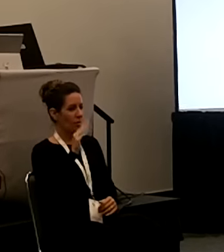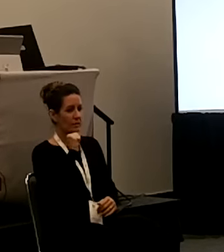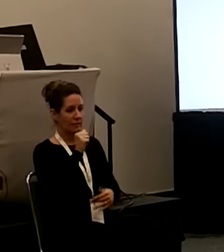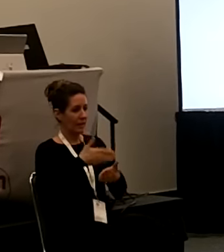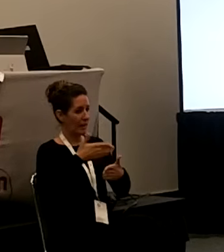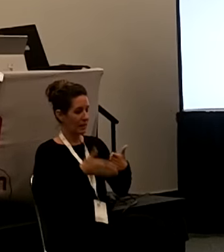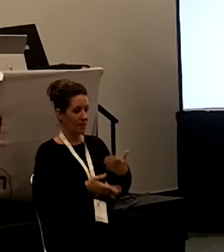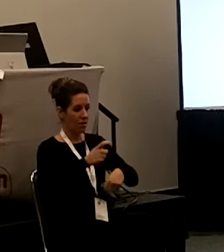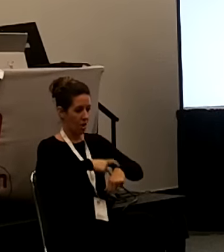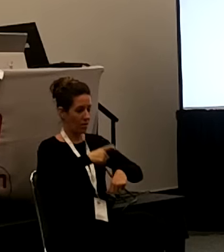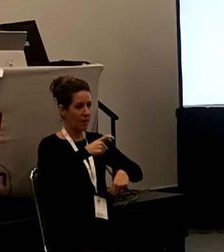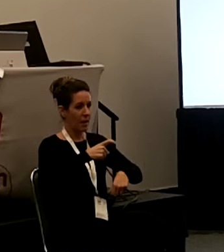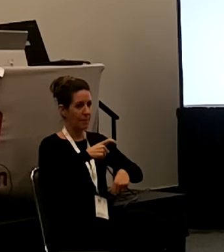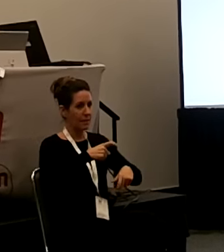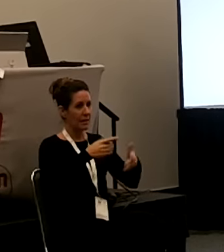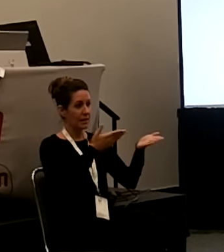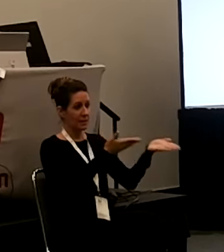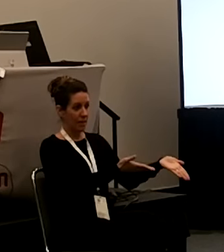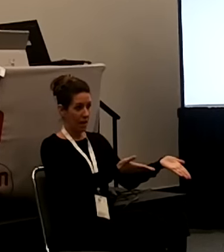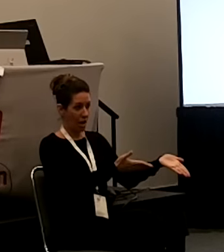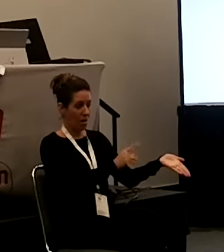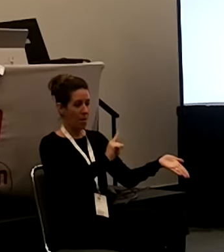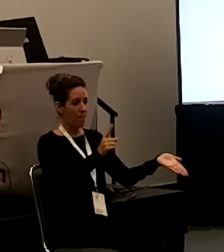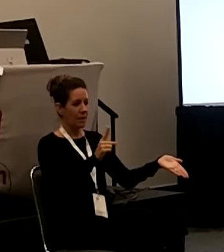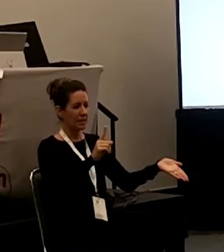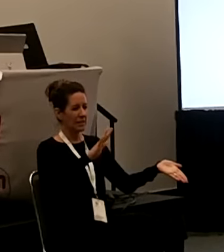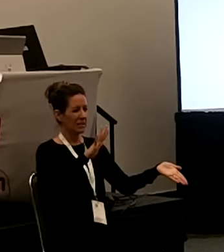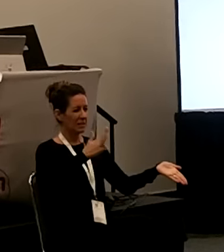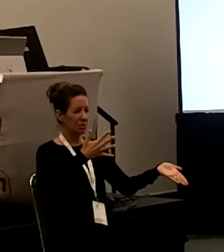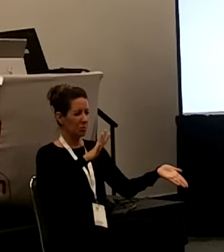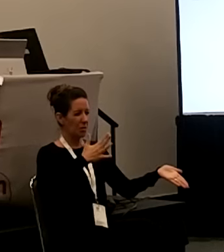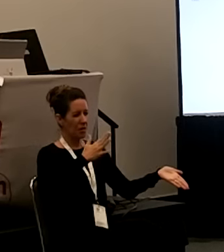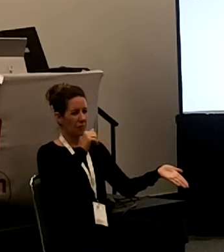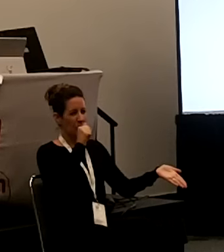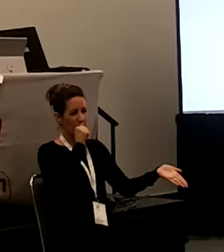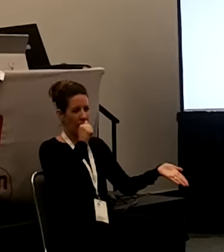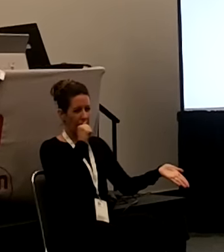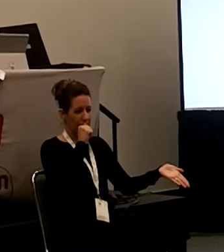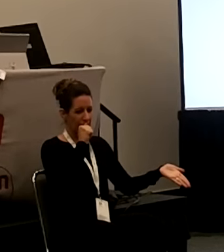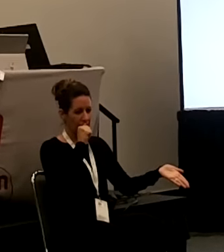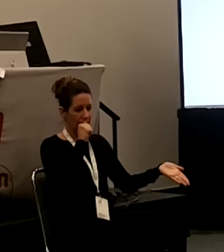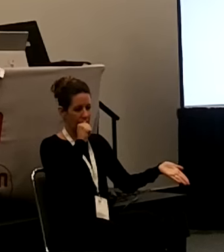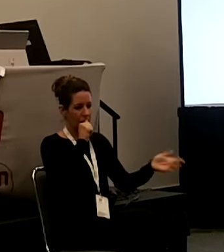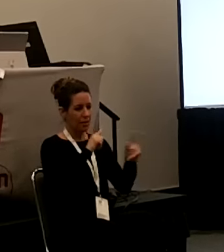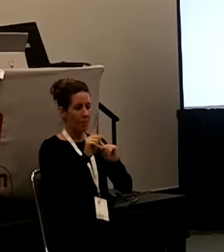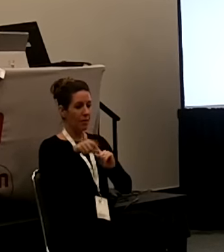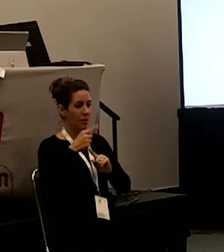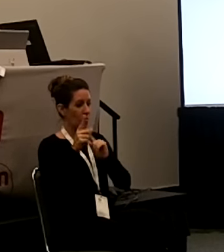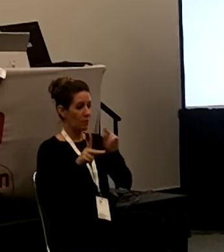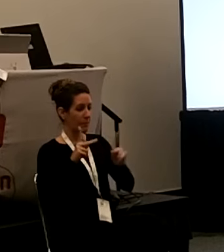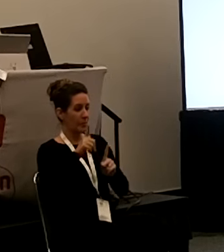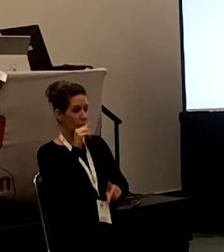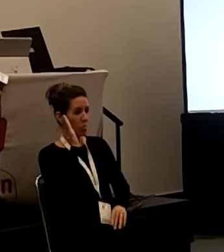then it's there but it's sort of private. But the only people that will see it